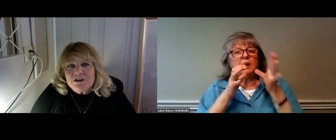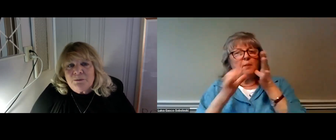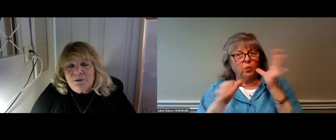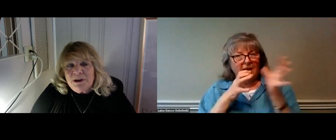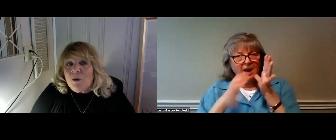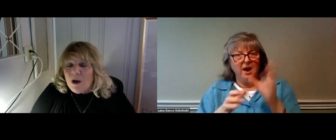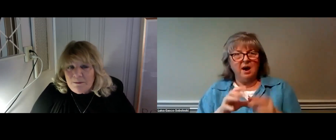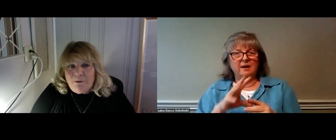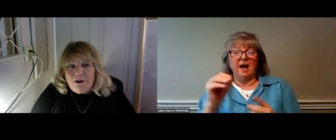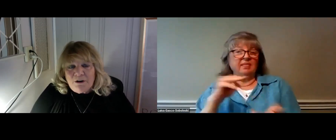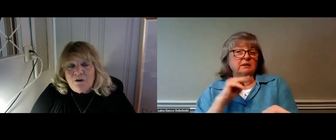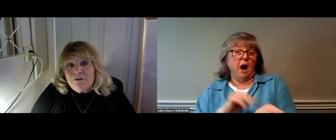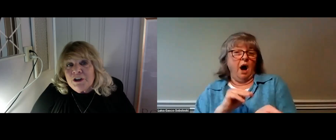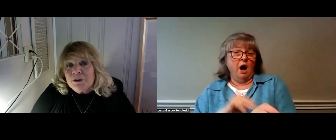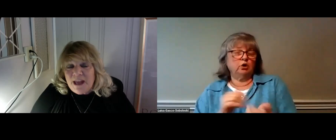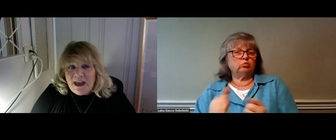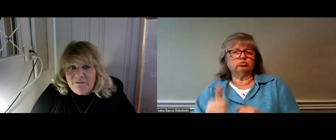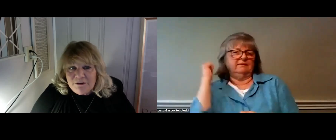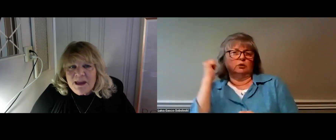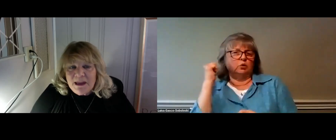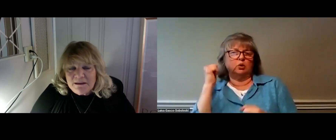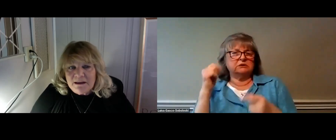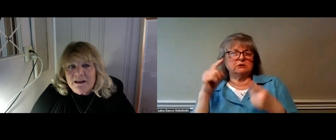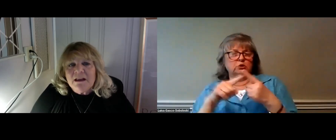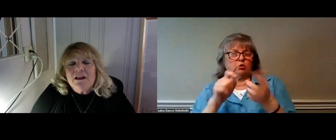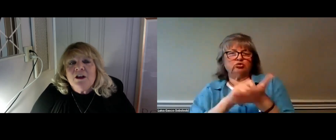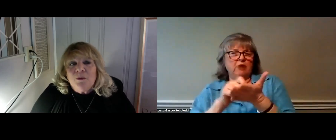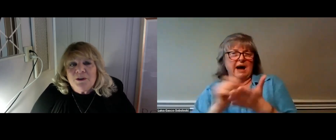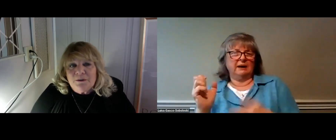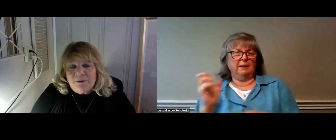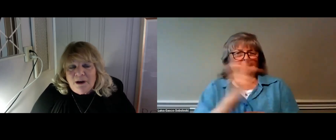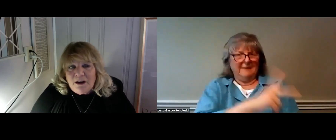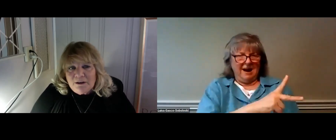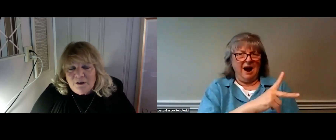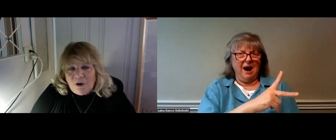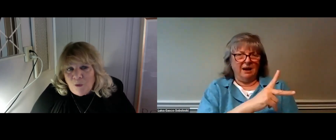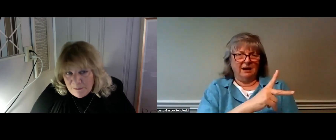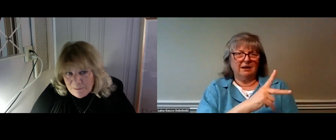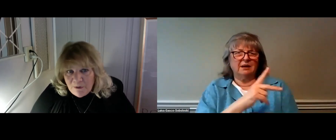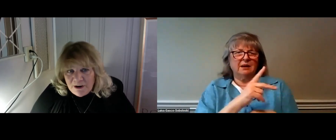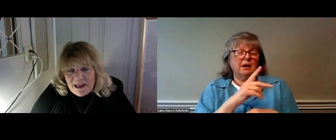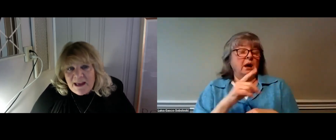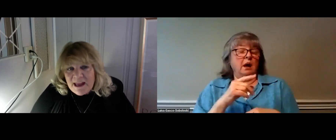to bring a whiteboard or for you to have them handy with a whiteboard and have a